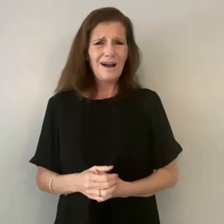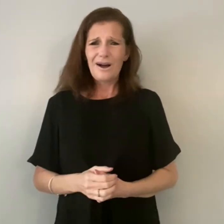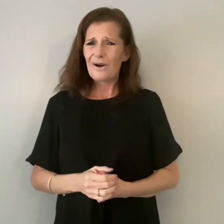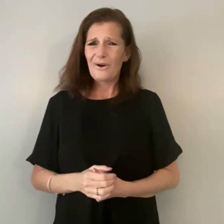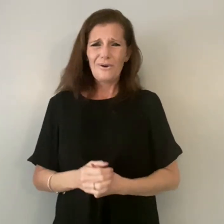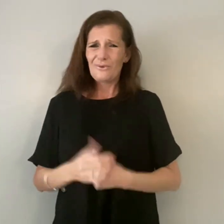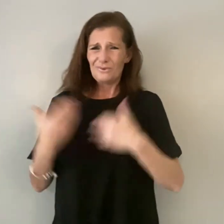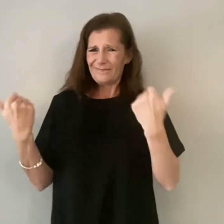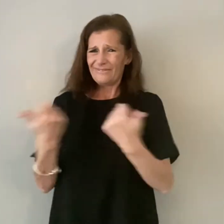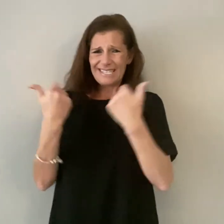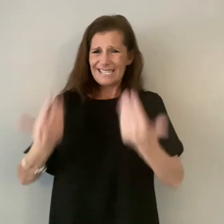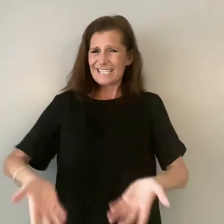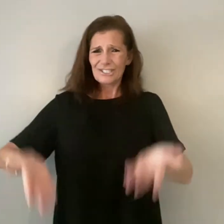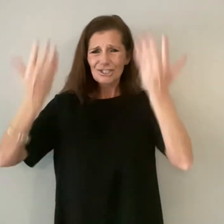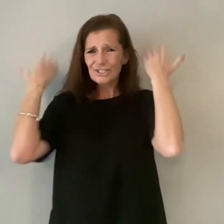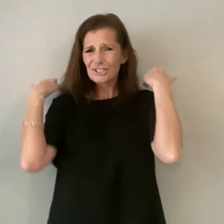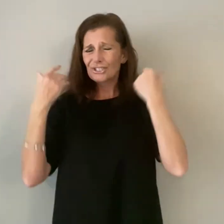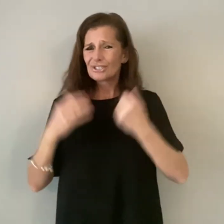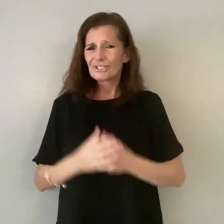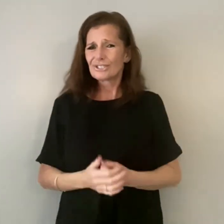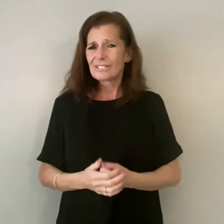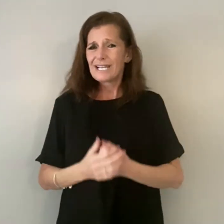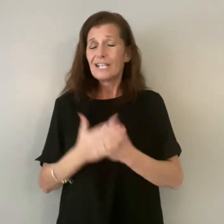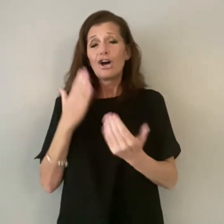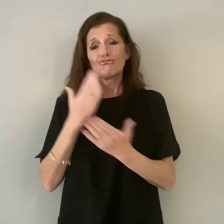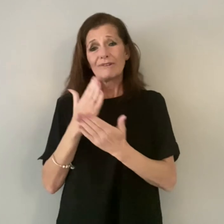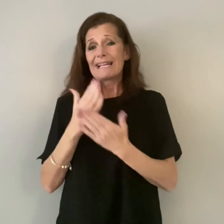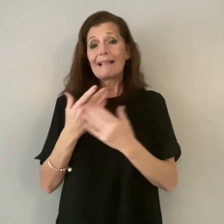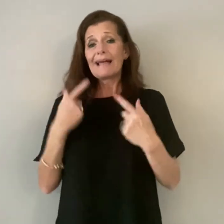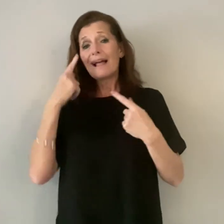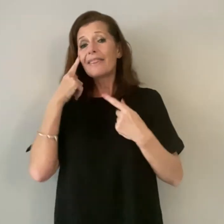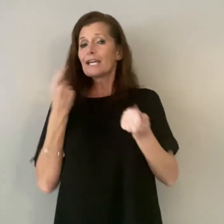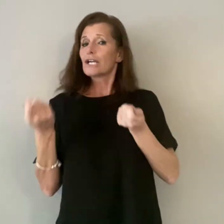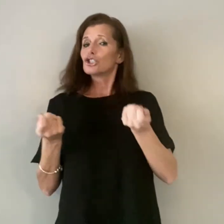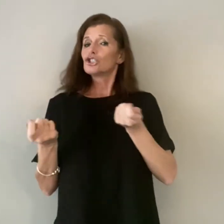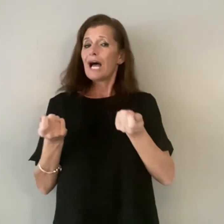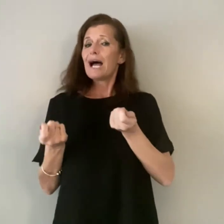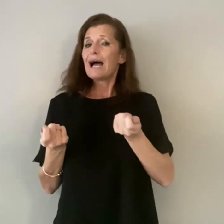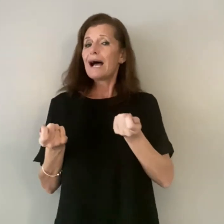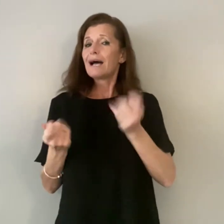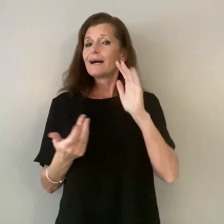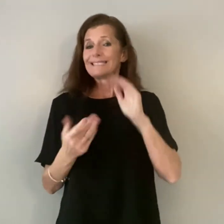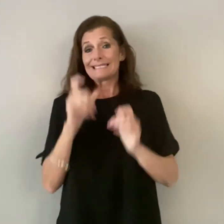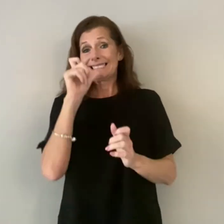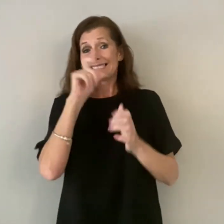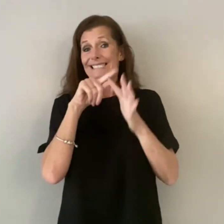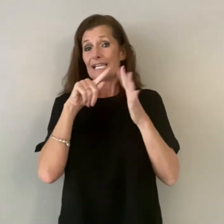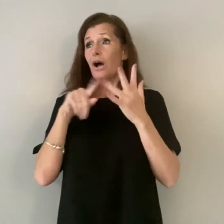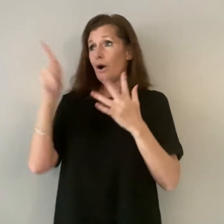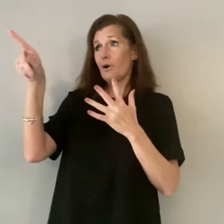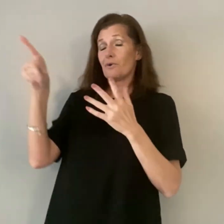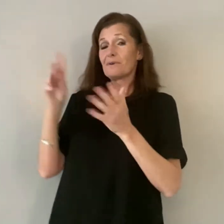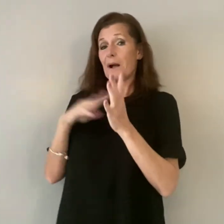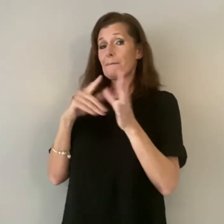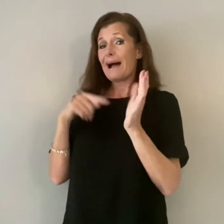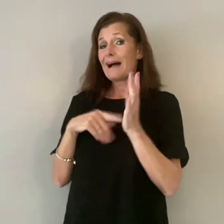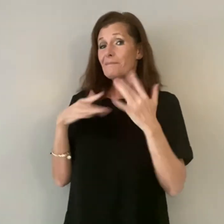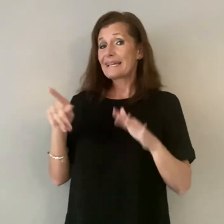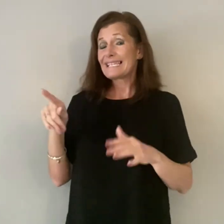we're a long way beyond those worlds. So I think a lot of it boils down to the chapter. Matt will have done this a lot with chief executive as well.